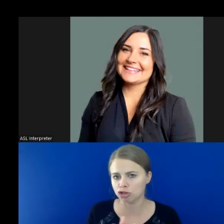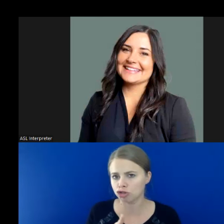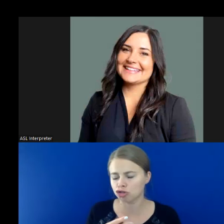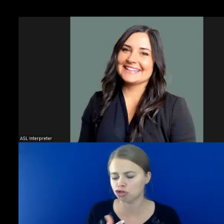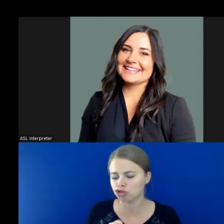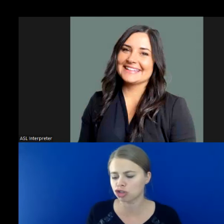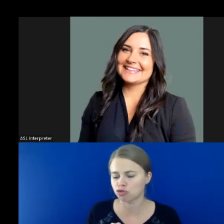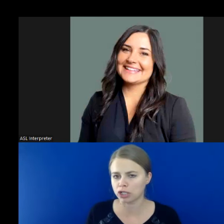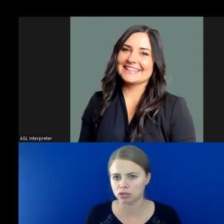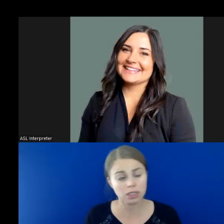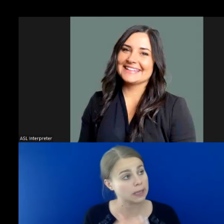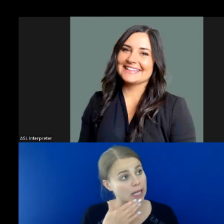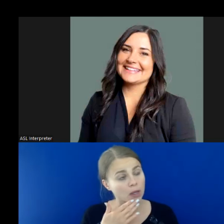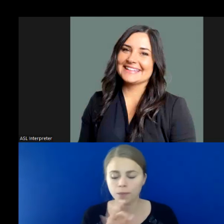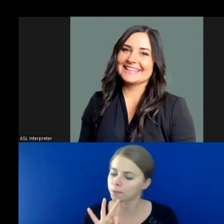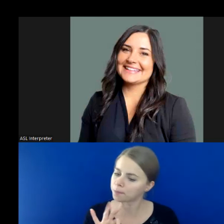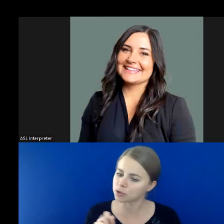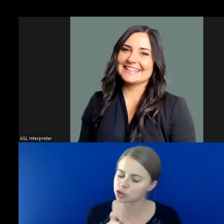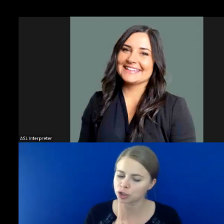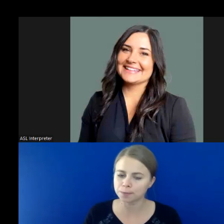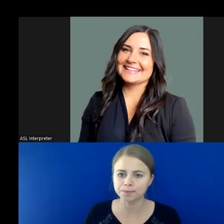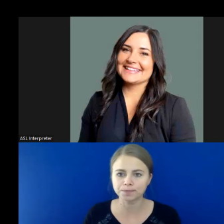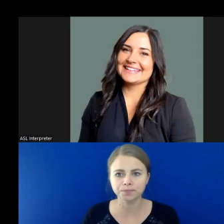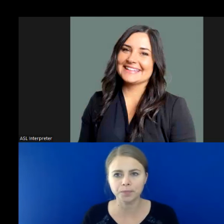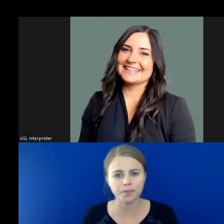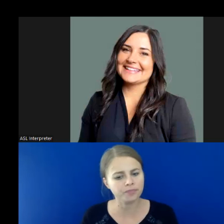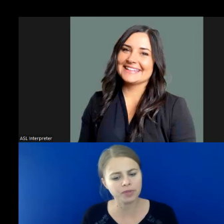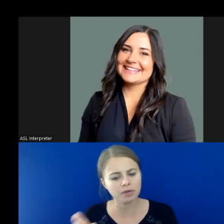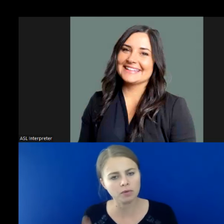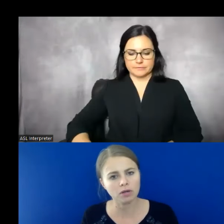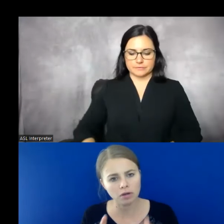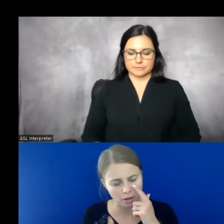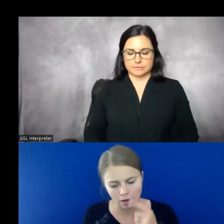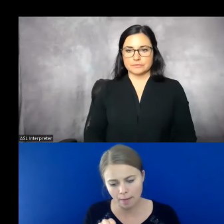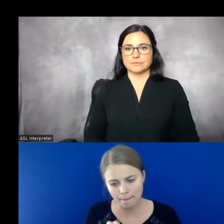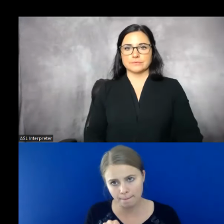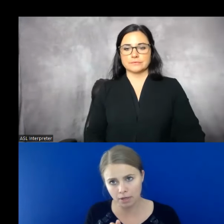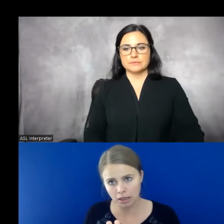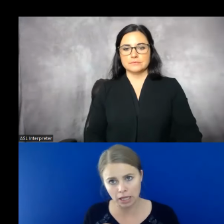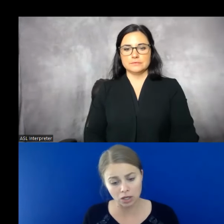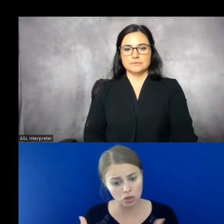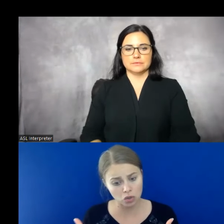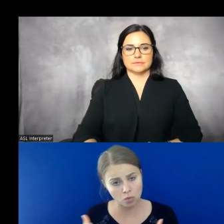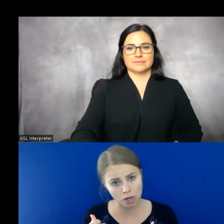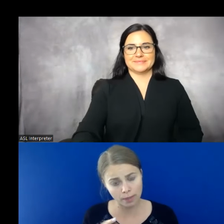into the system to gain access. Okay, thank you. And maybe it made them think twice